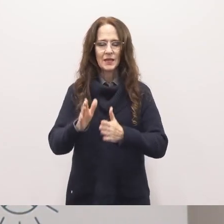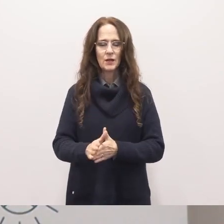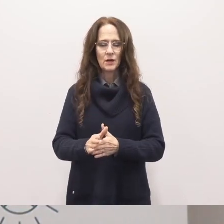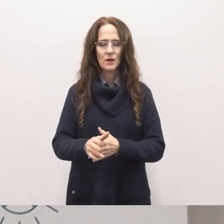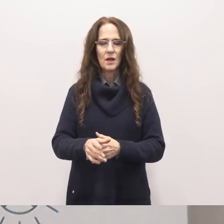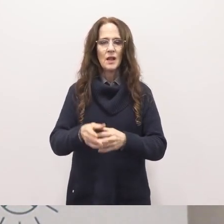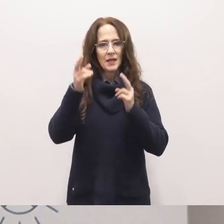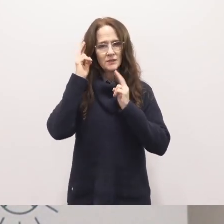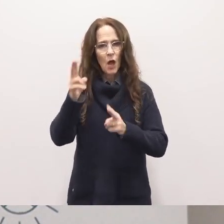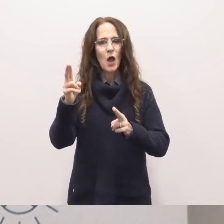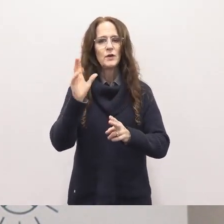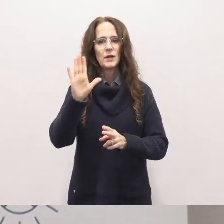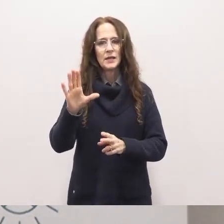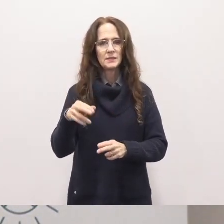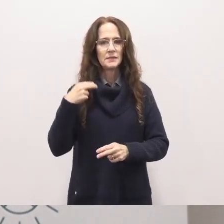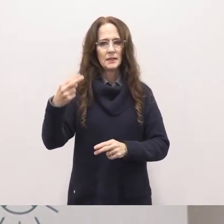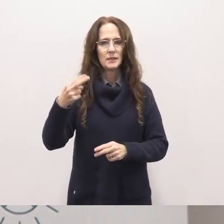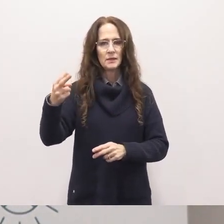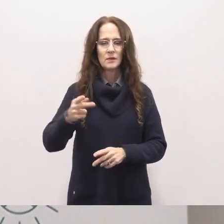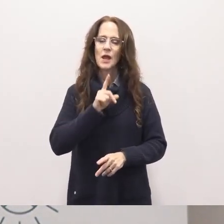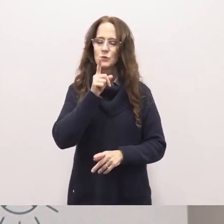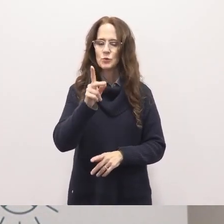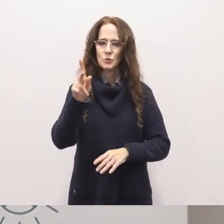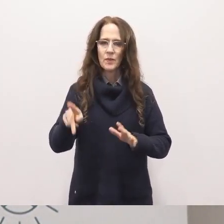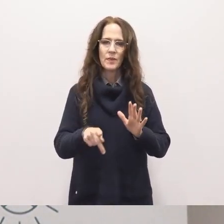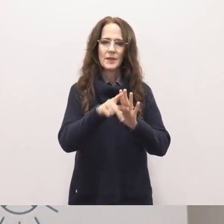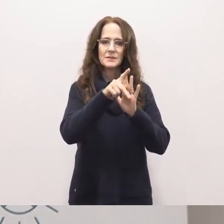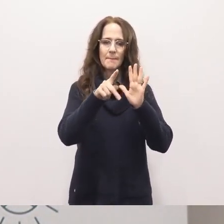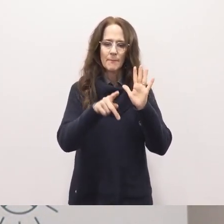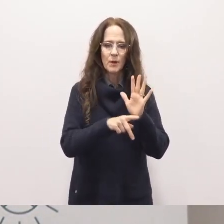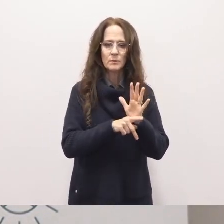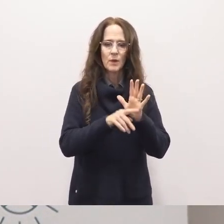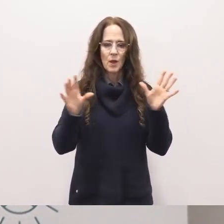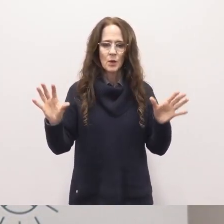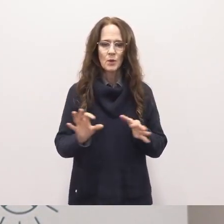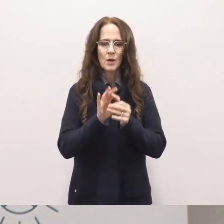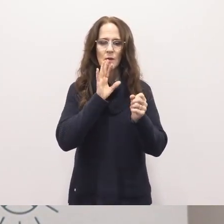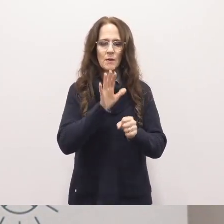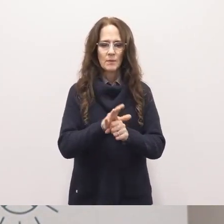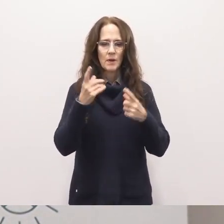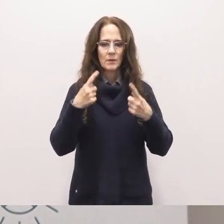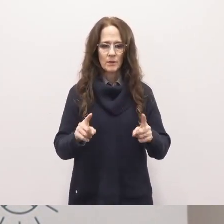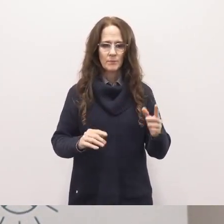to this principle and remaining united in our commitment to achieving equity.